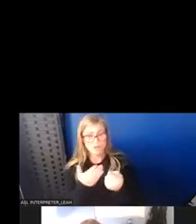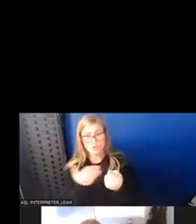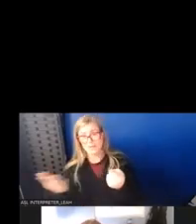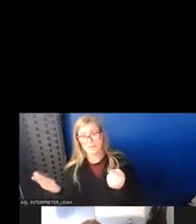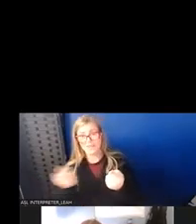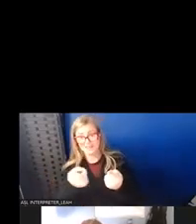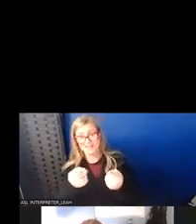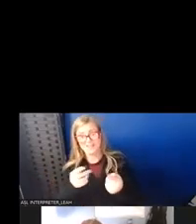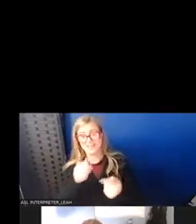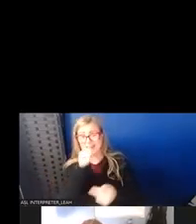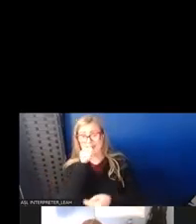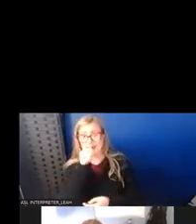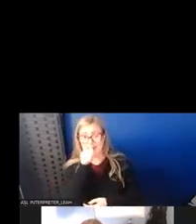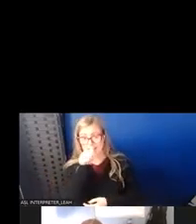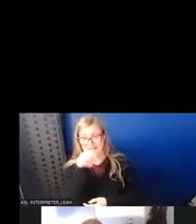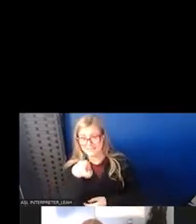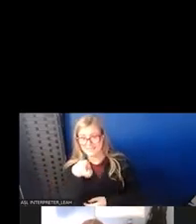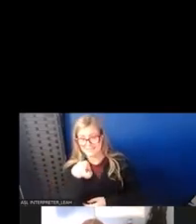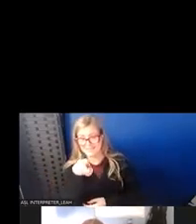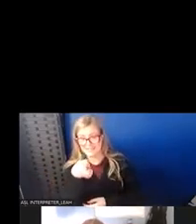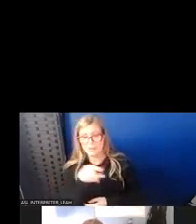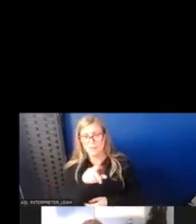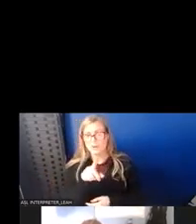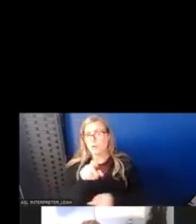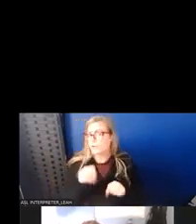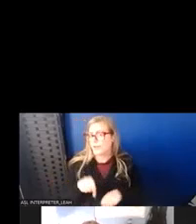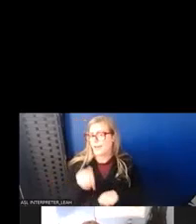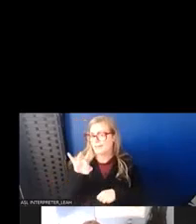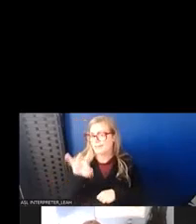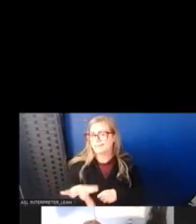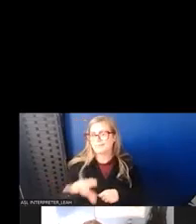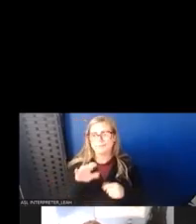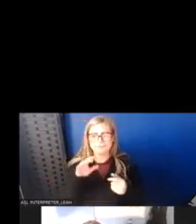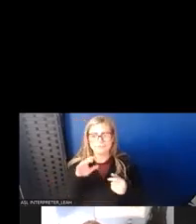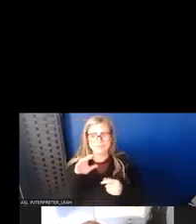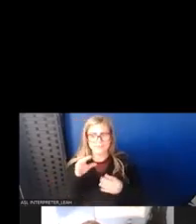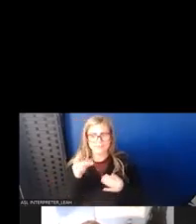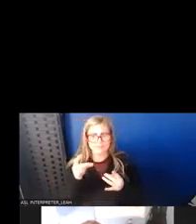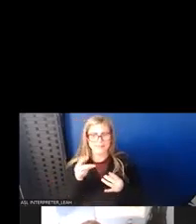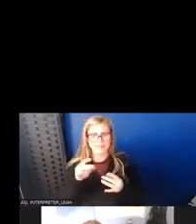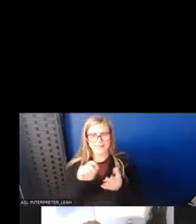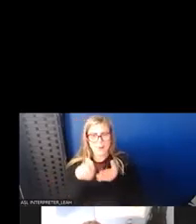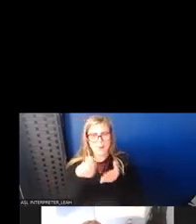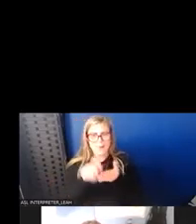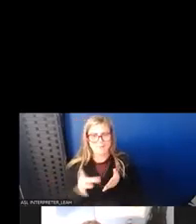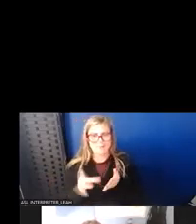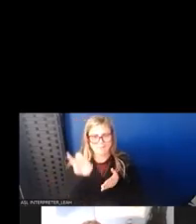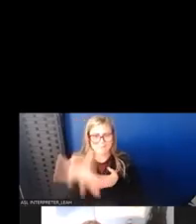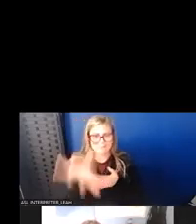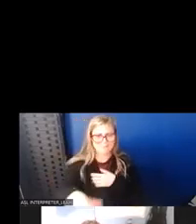So you can kind of put all kind of things on sticky notes. And if other people in the team actually agree what with this